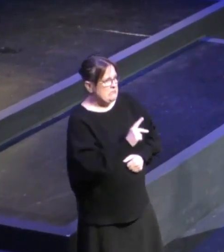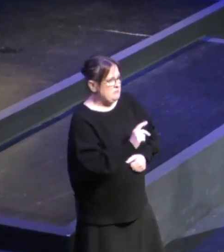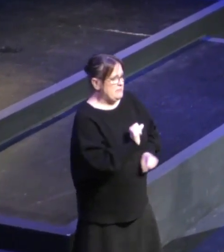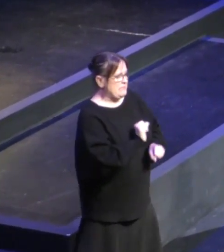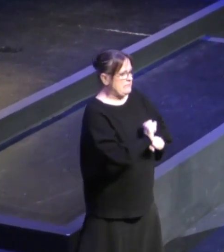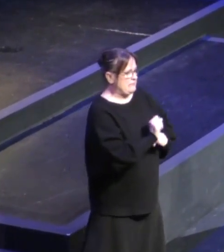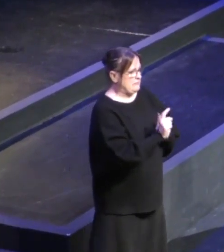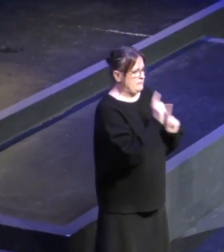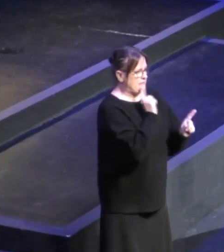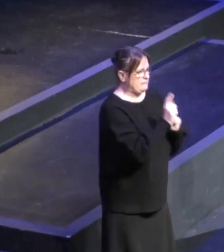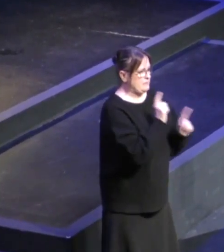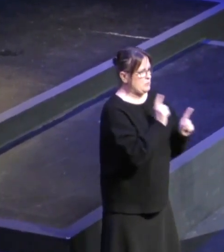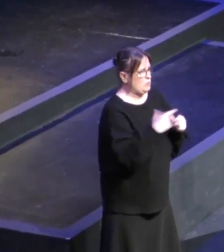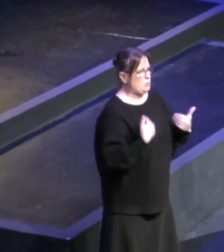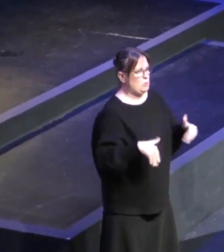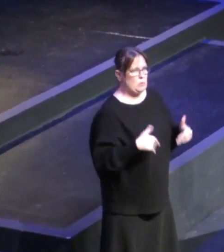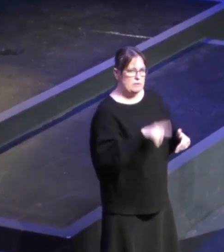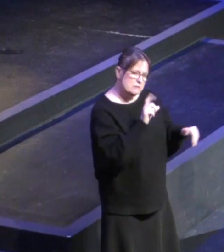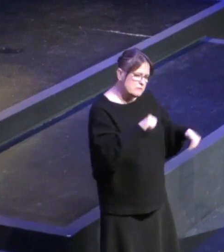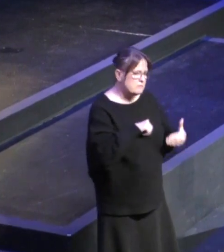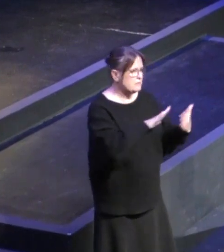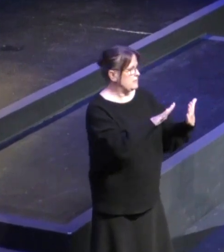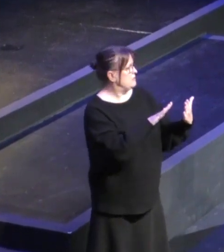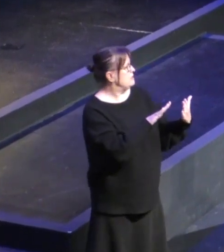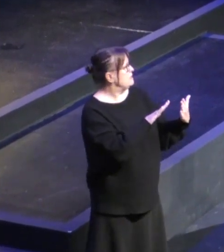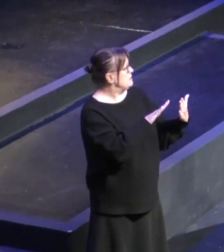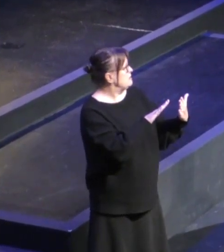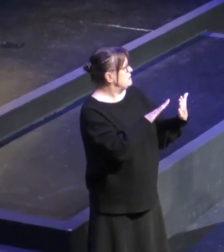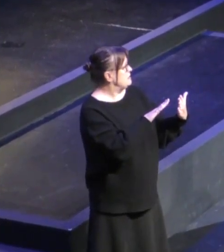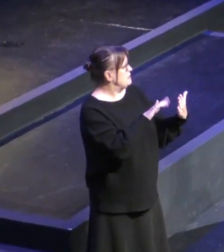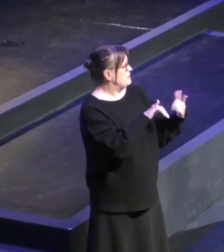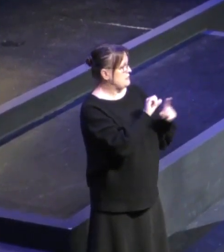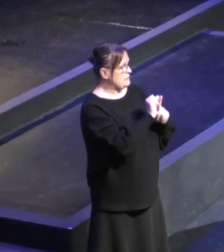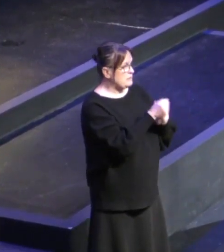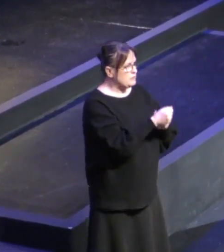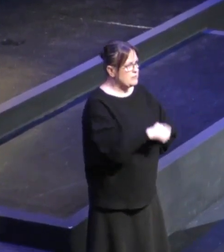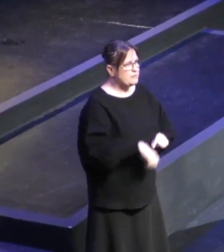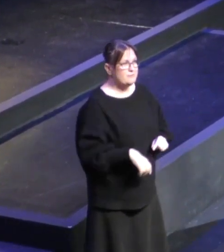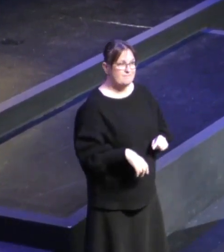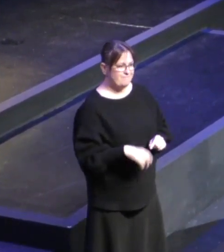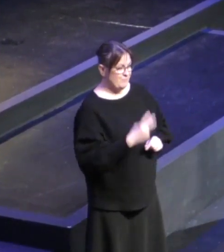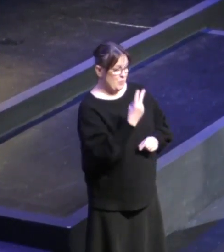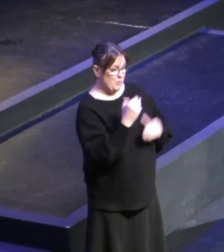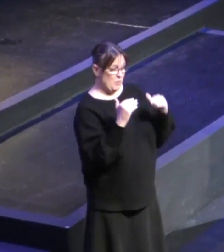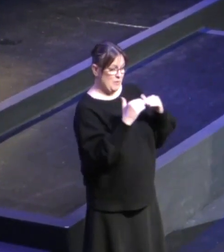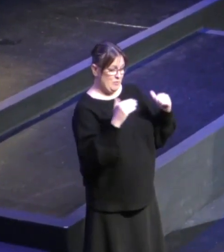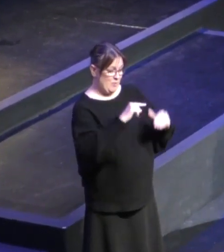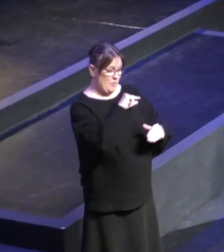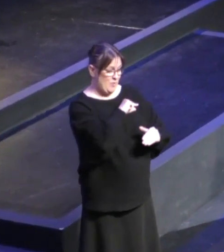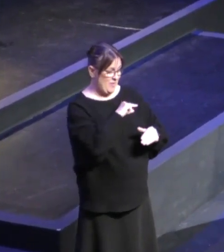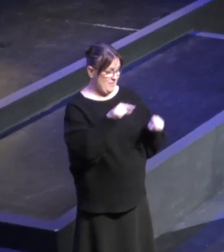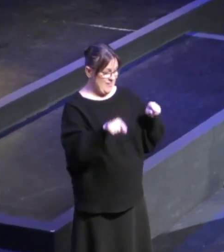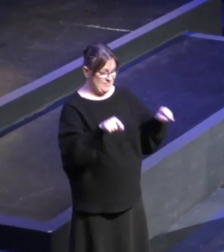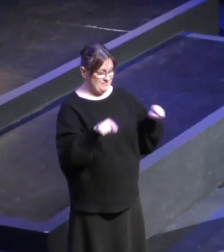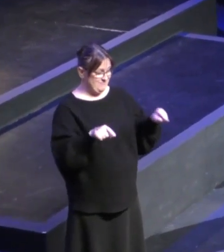I was back having to face the situation of when you have two equally qualified candidates. One who stutters, one who doesn't stutter.